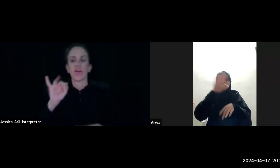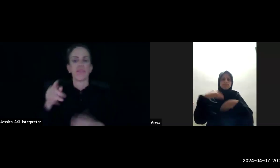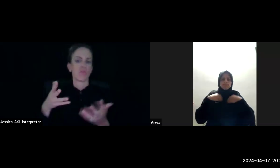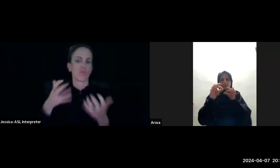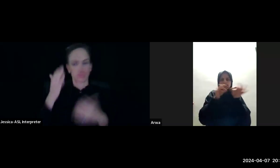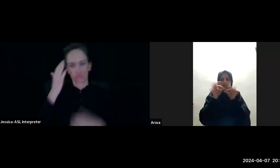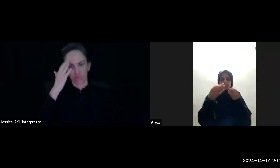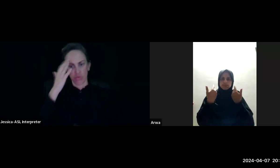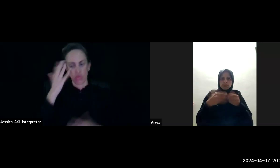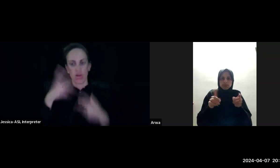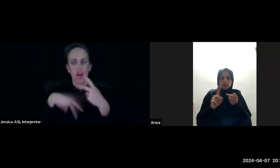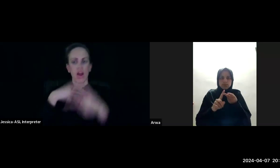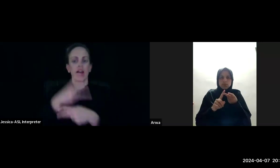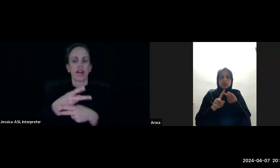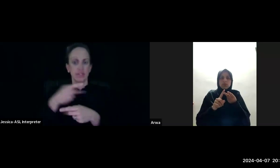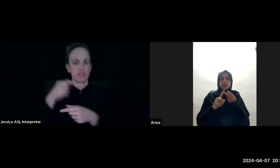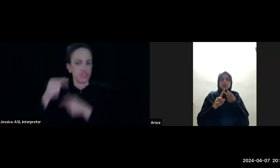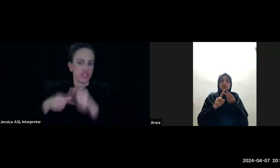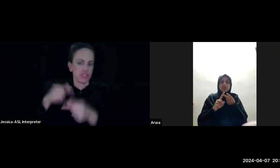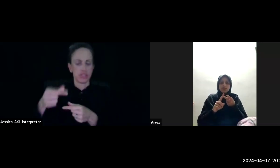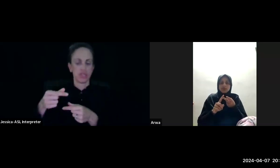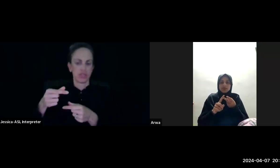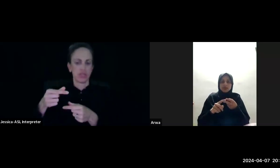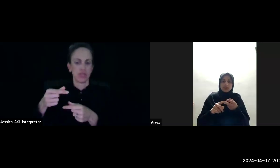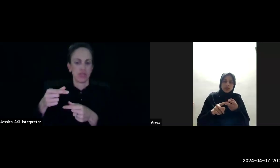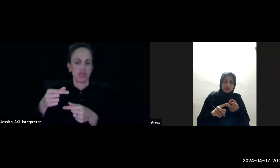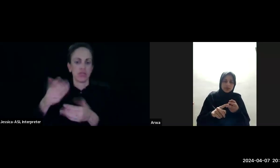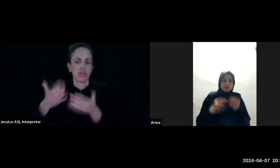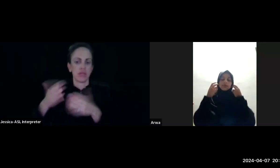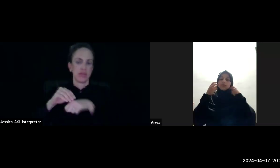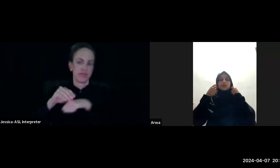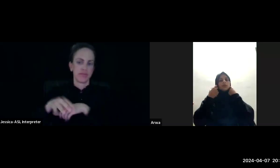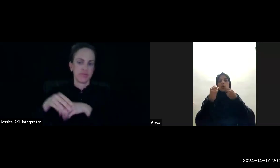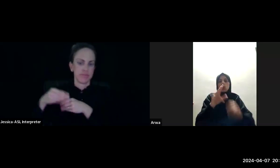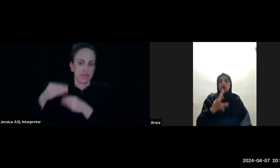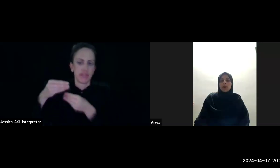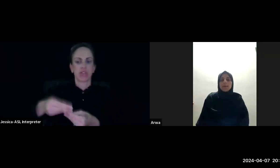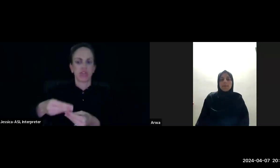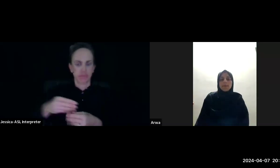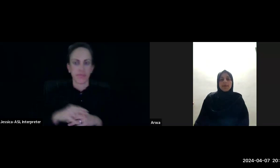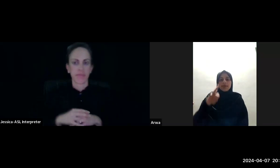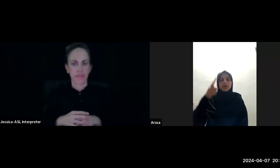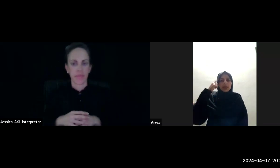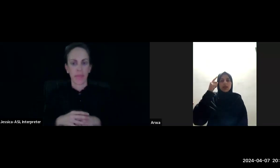kind of gene the condition belongs to. okay but each time you do a genetic test doesn't mean